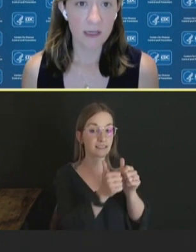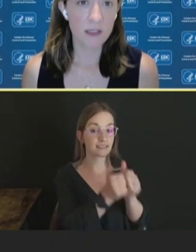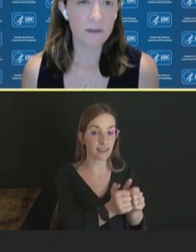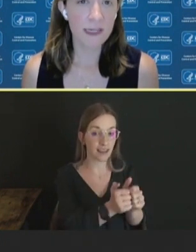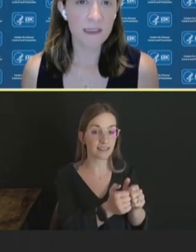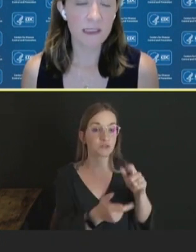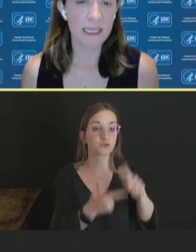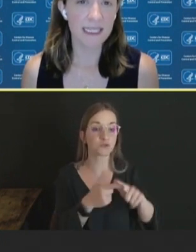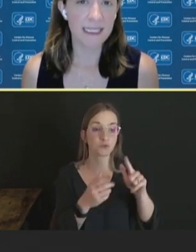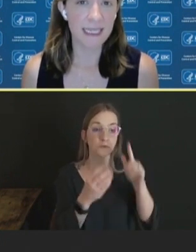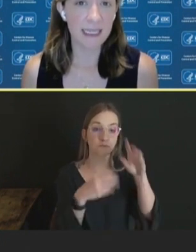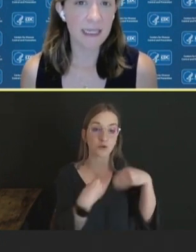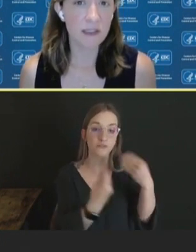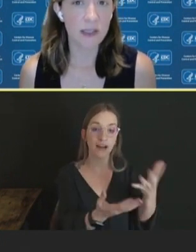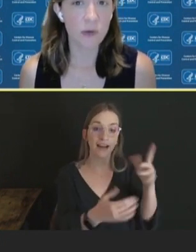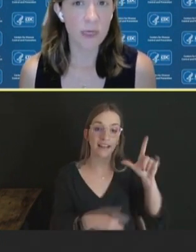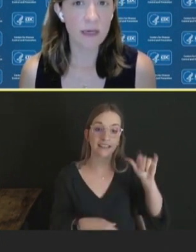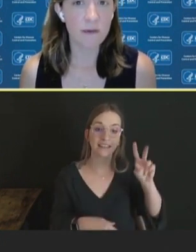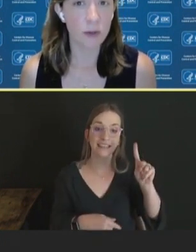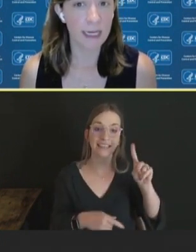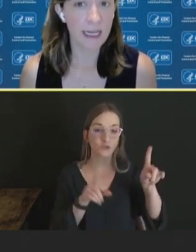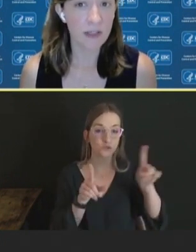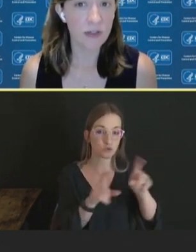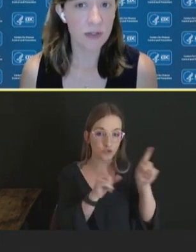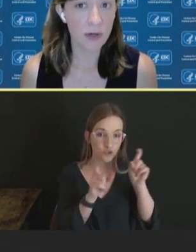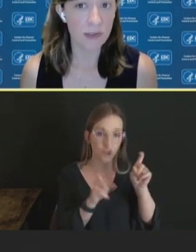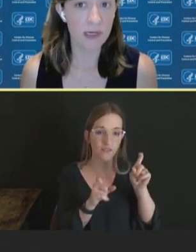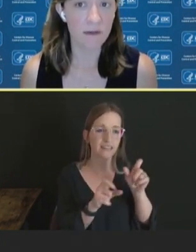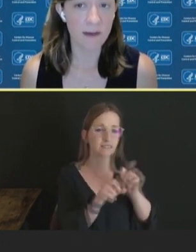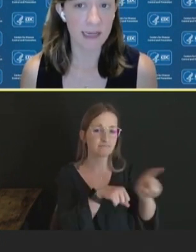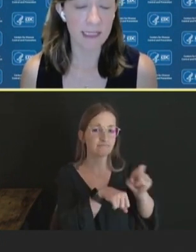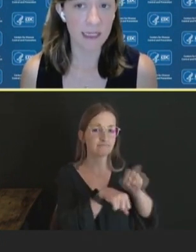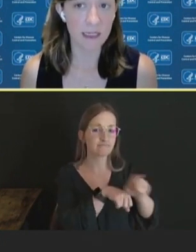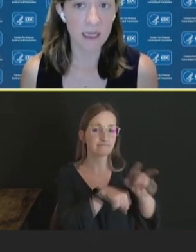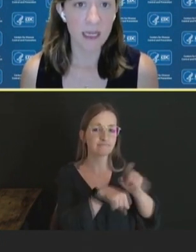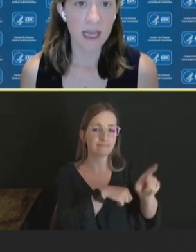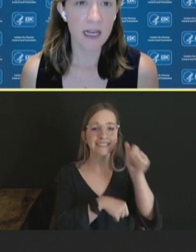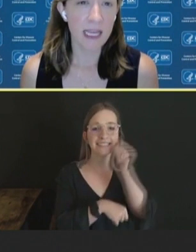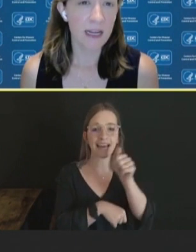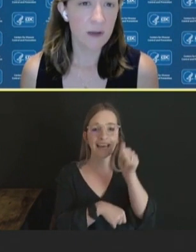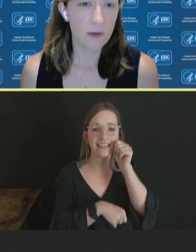The surveys are sent daily during the week following each dose of vaccine, and they include